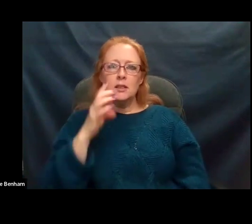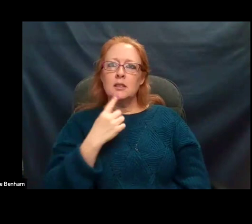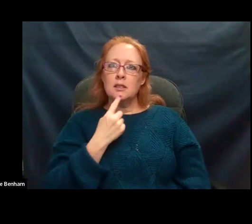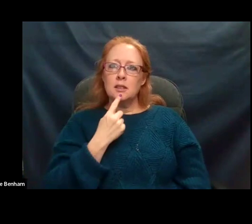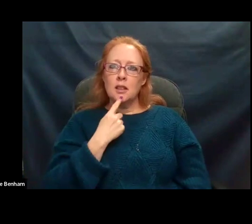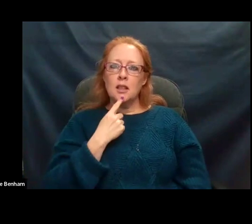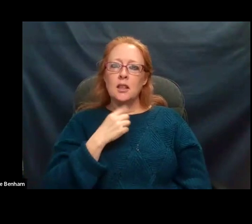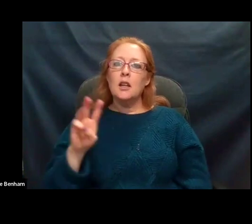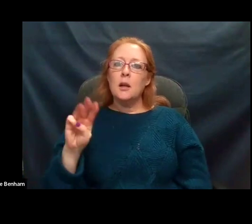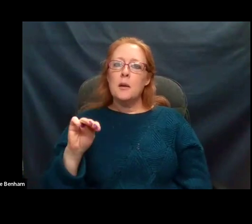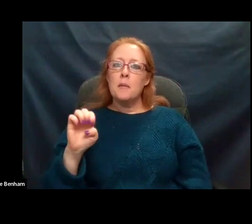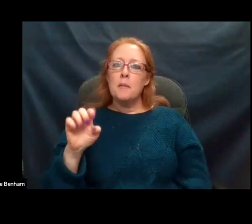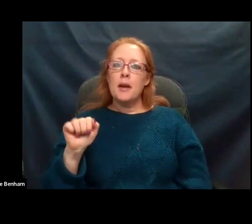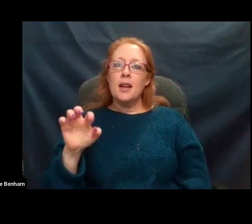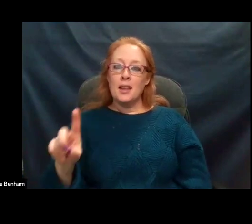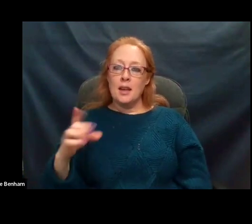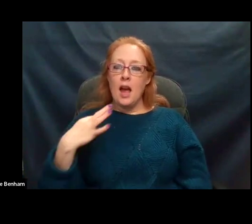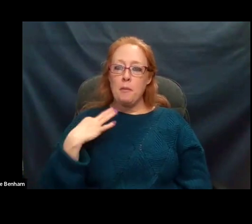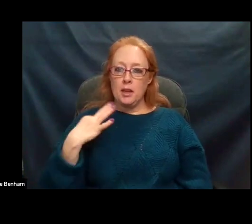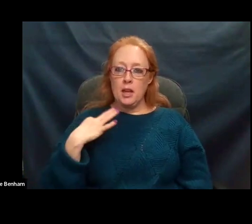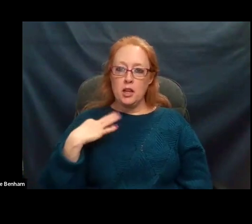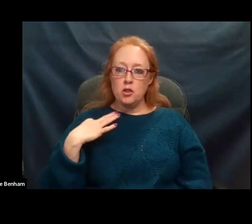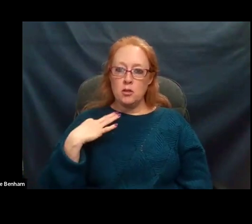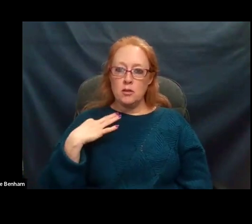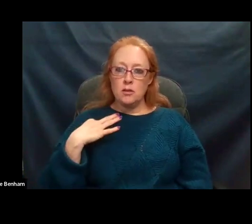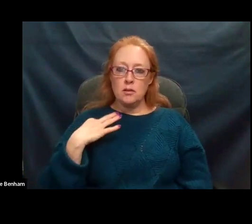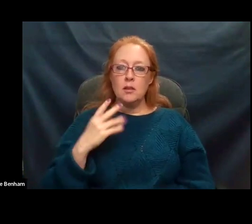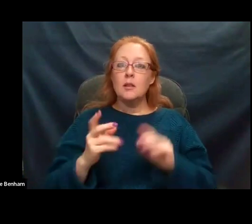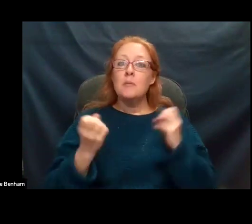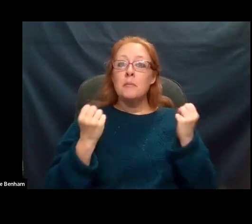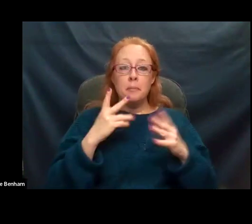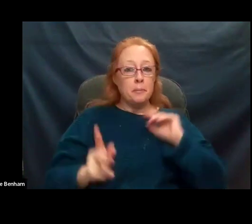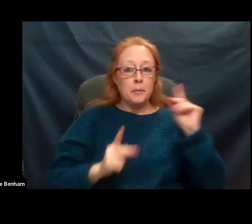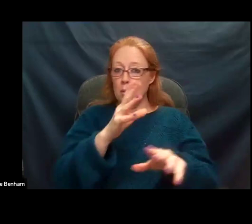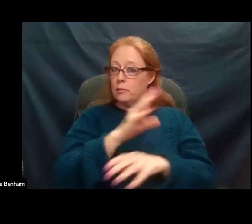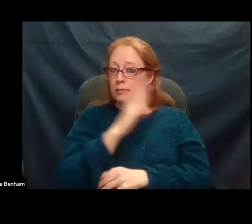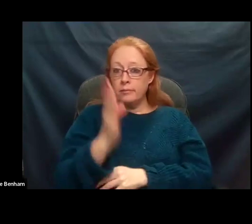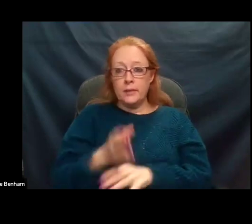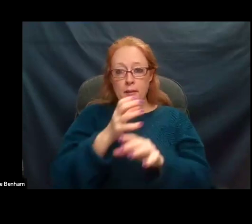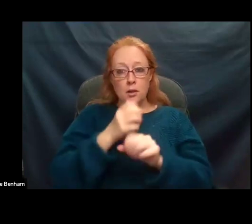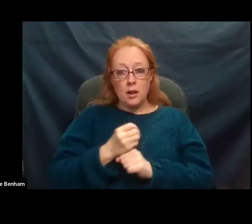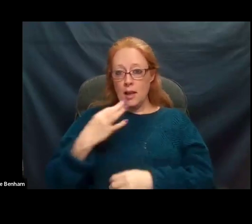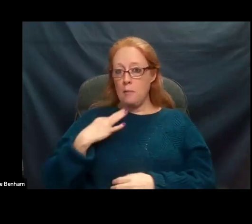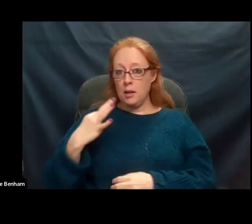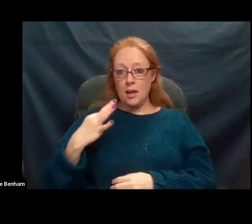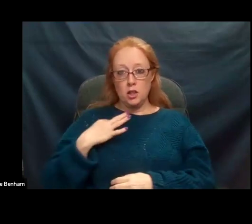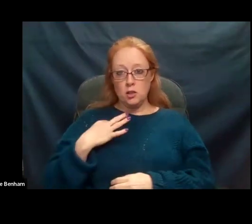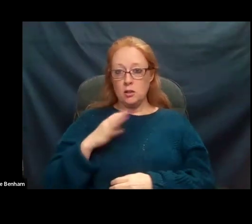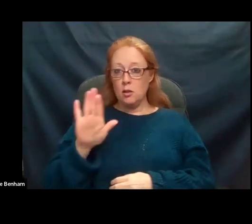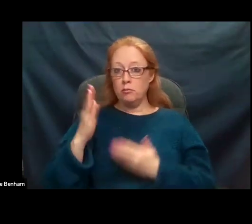Just right down some of those things and let's look for advocacy efforts to being made to change system.